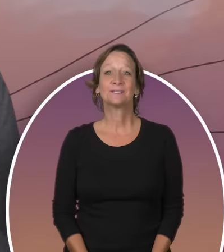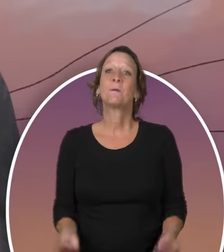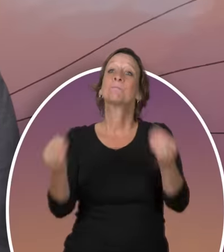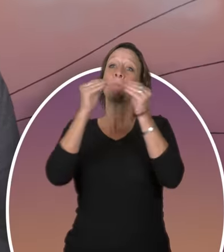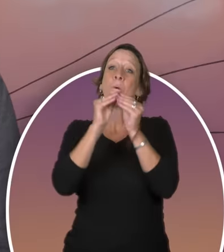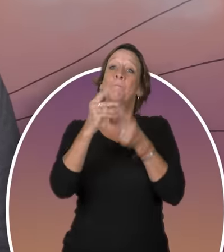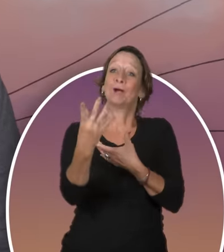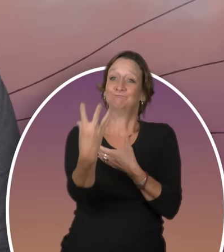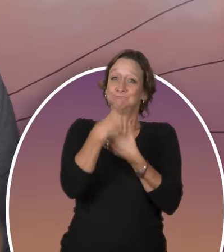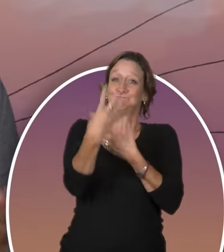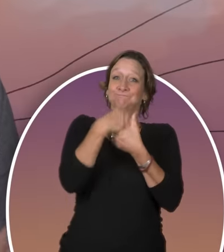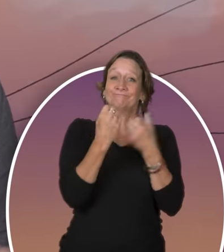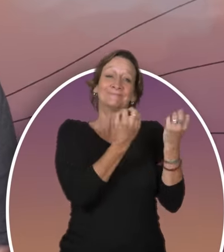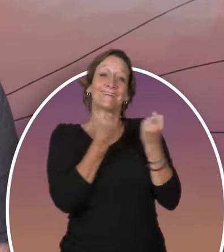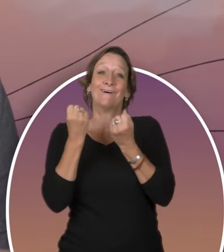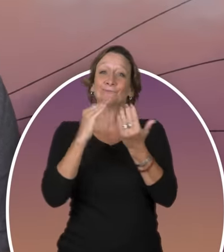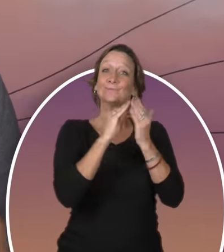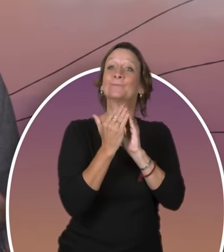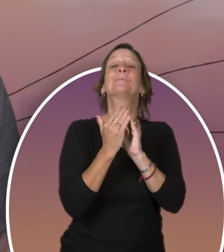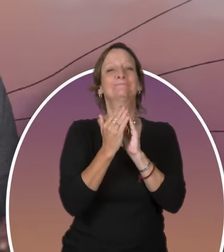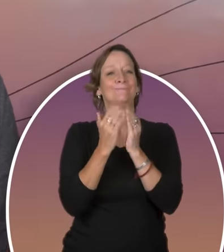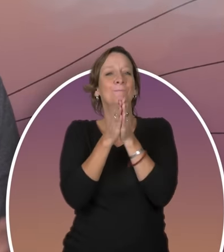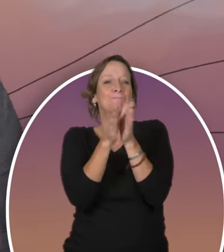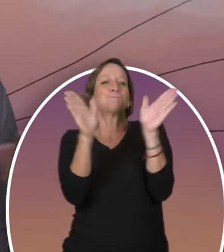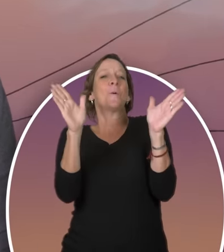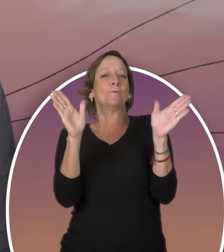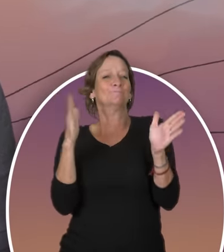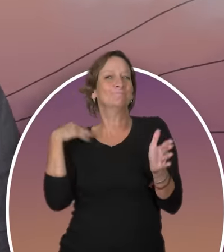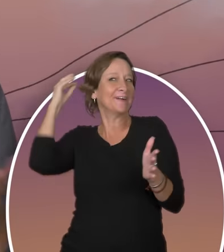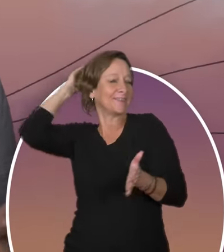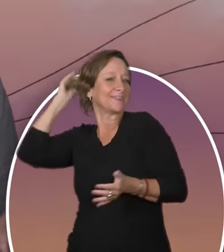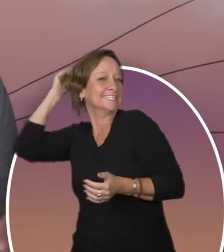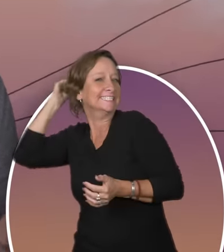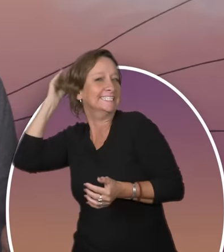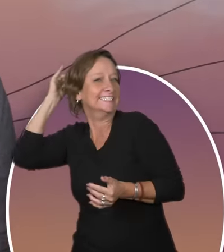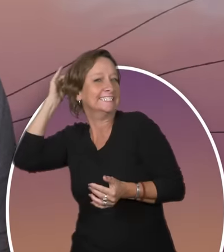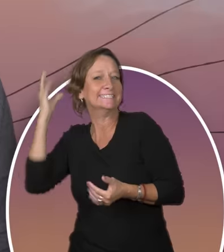The more of us that join the signing community, the more we can experience broader and more complex ways of thinking